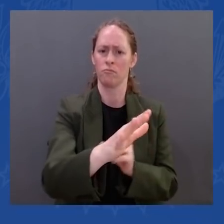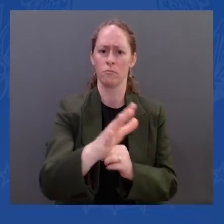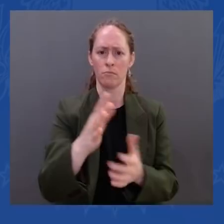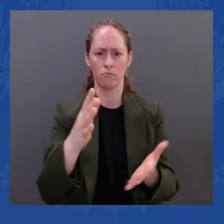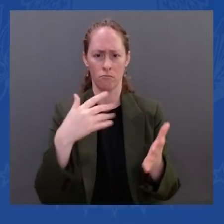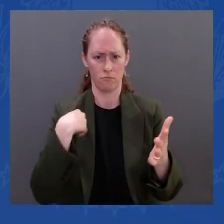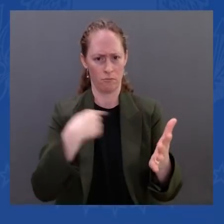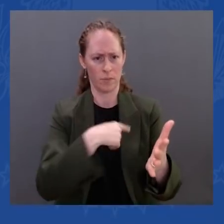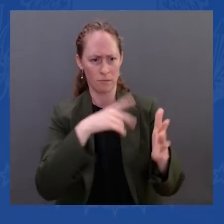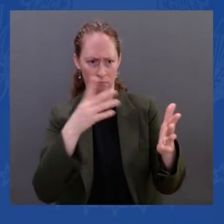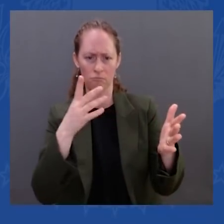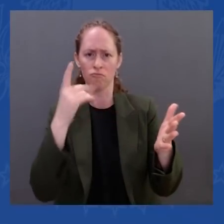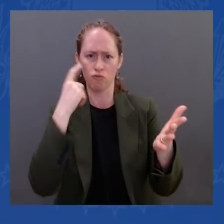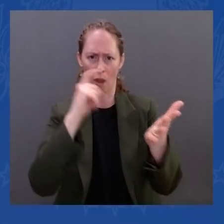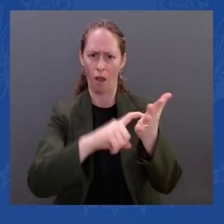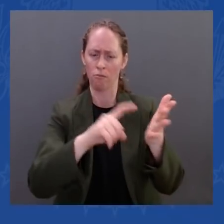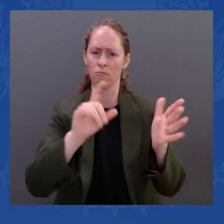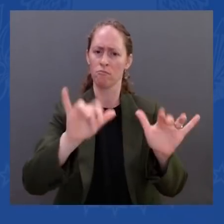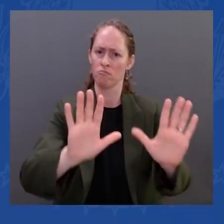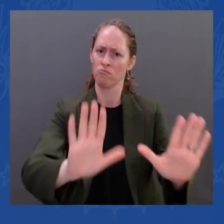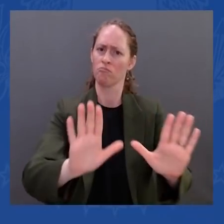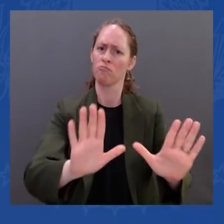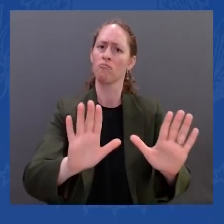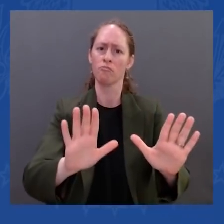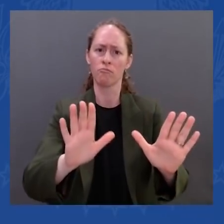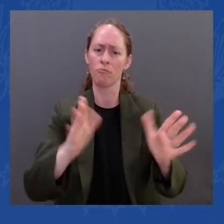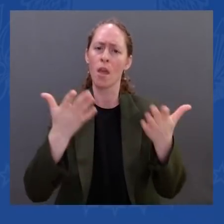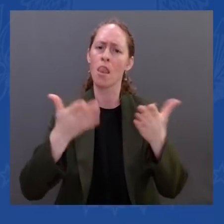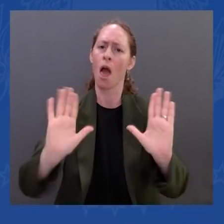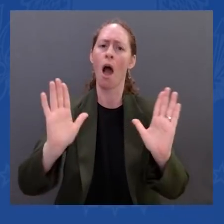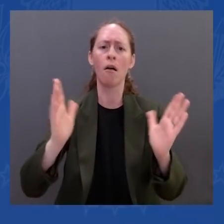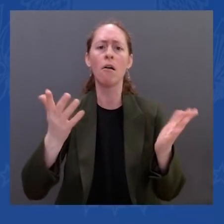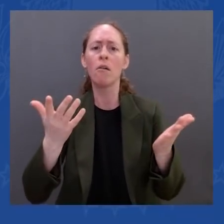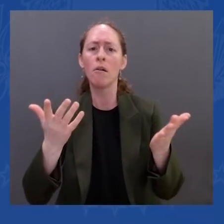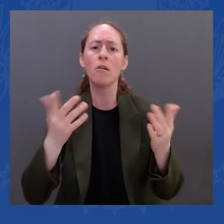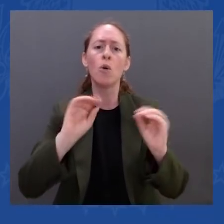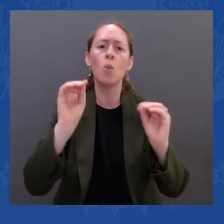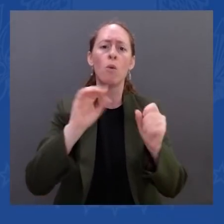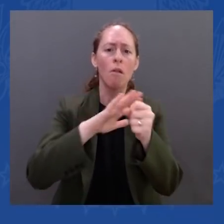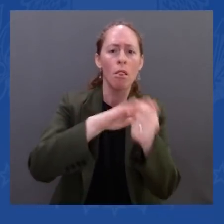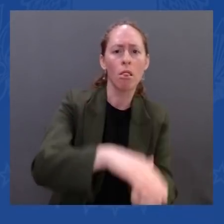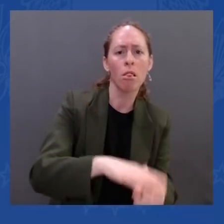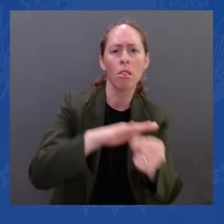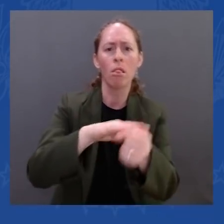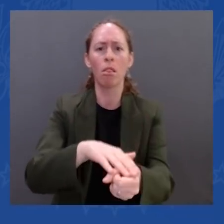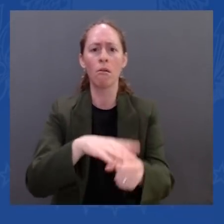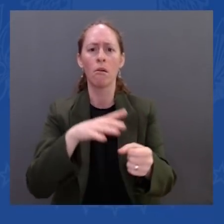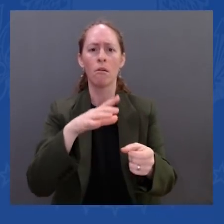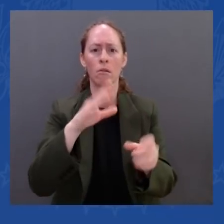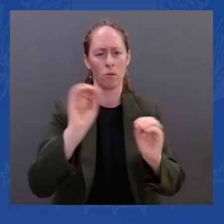for peace and prosperity of the international community; and called for peaceful resolution